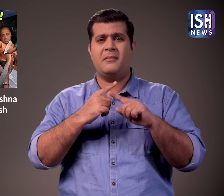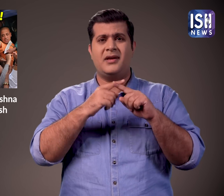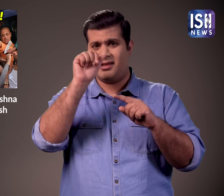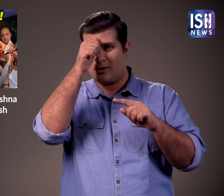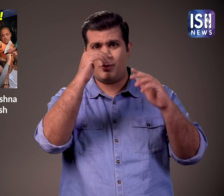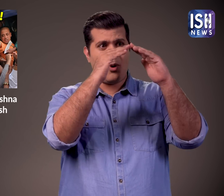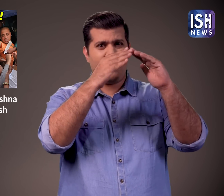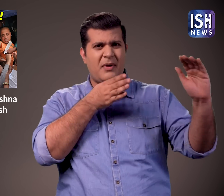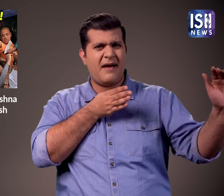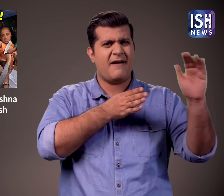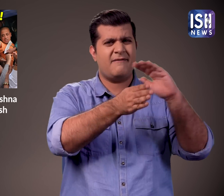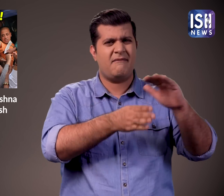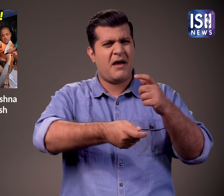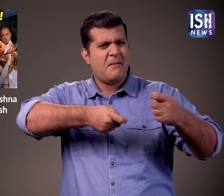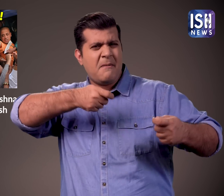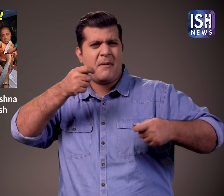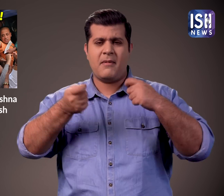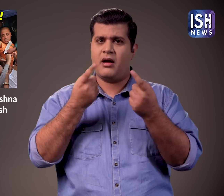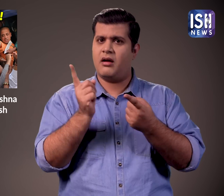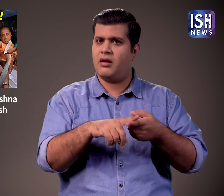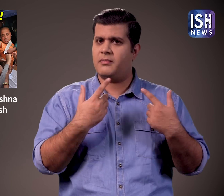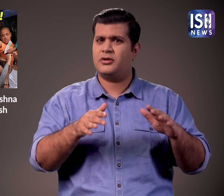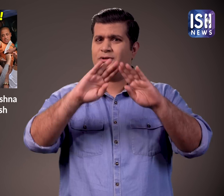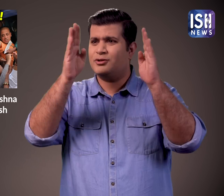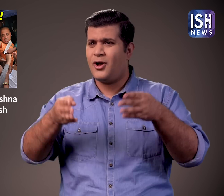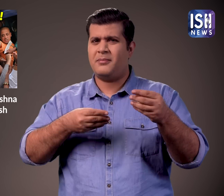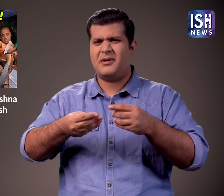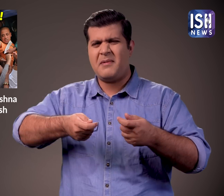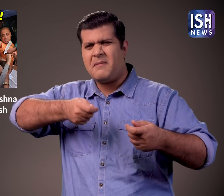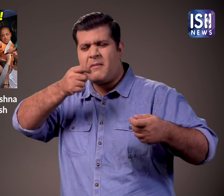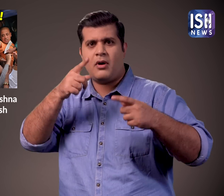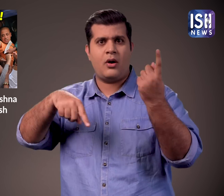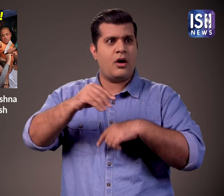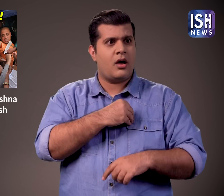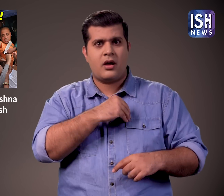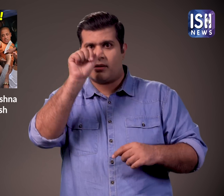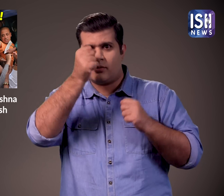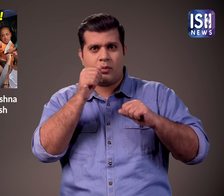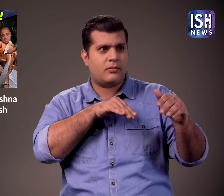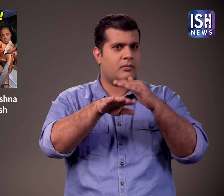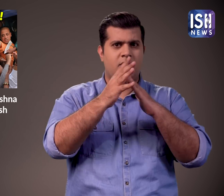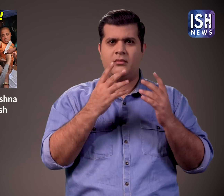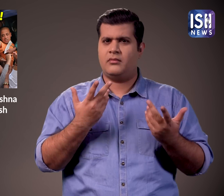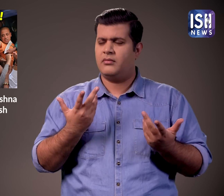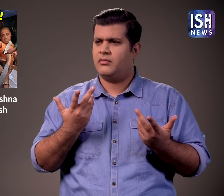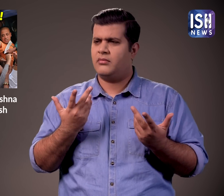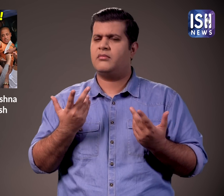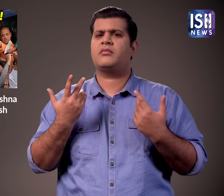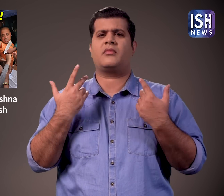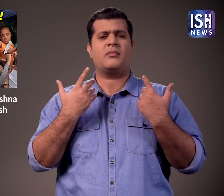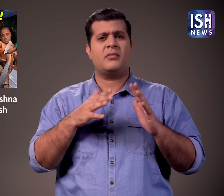Hindu homes have also been attacked and shops damaged and looted. Hindus have been suffering.